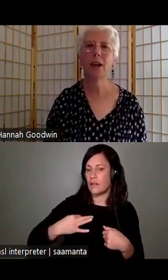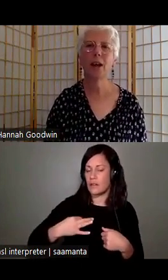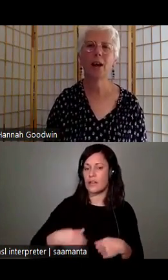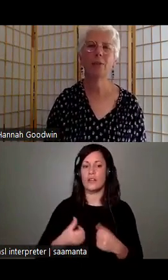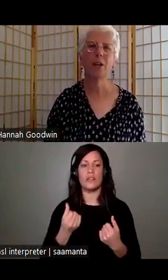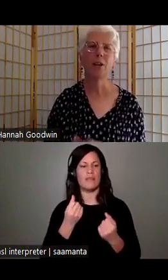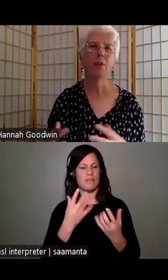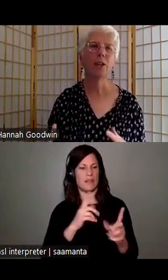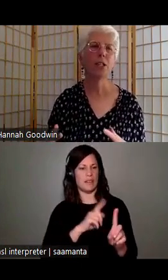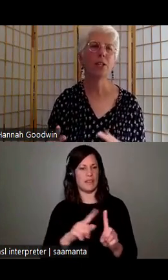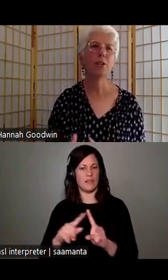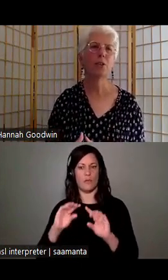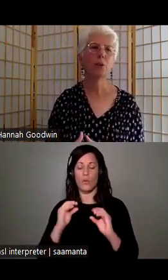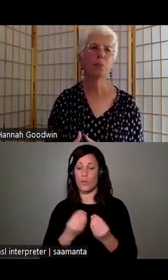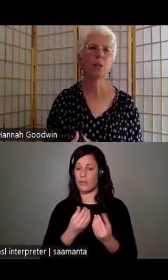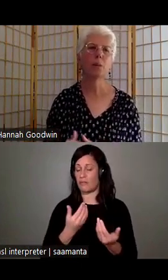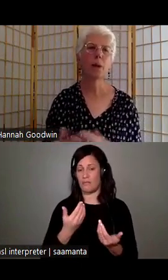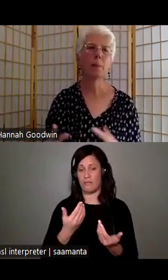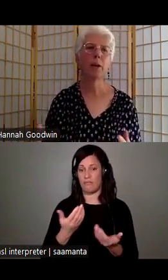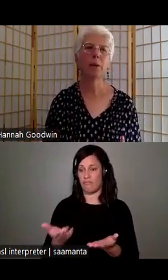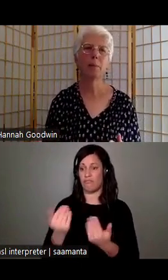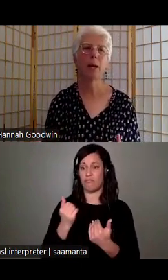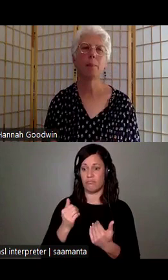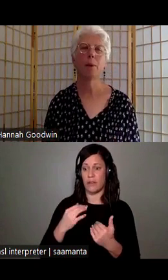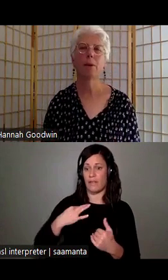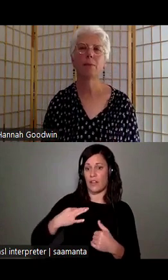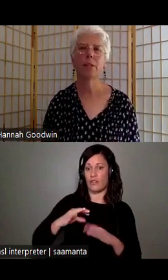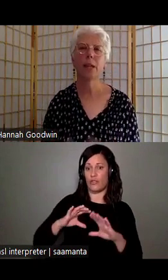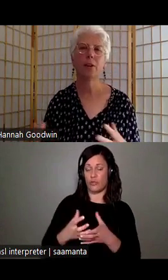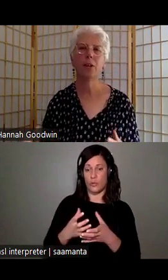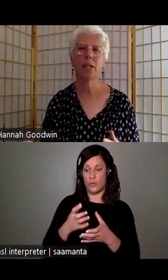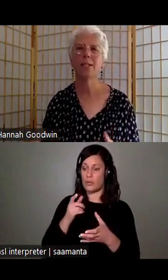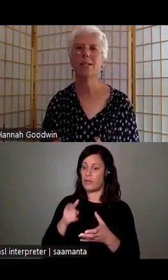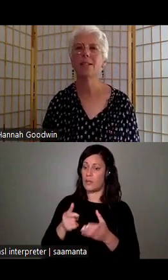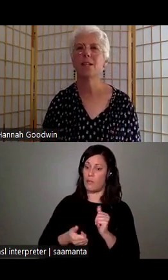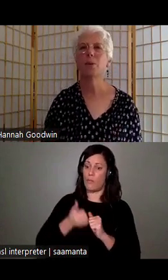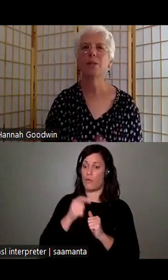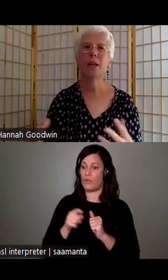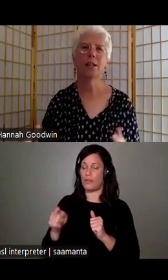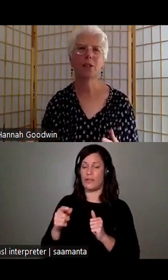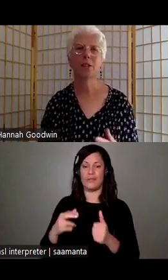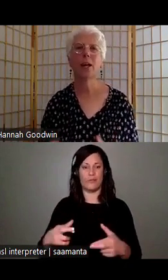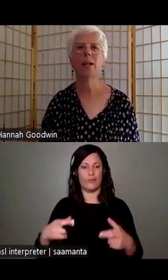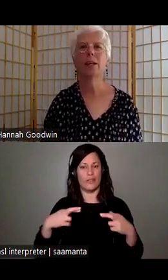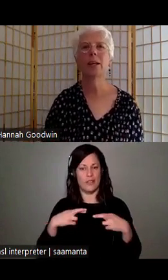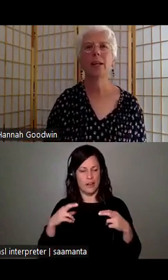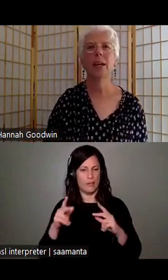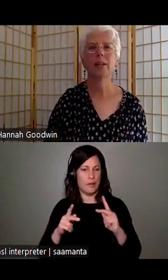that have volunteer groups that are primarily made up of retirees. What does that look like?